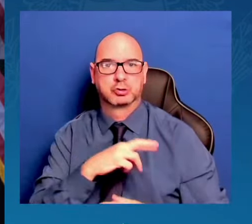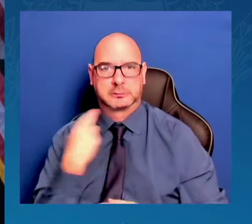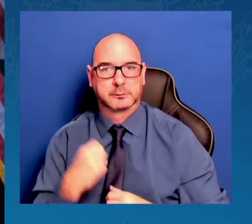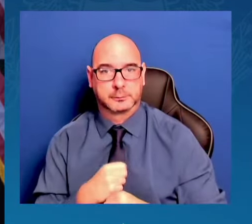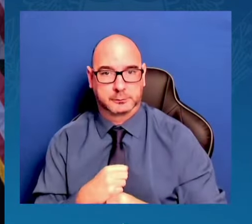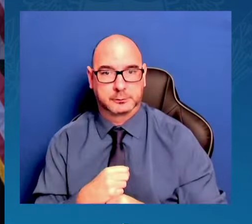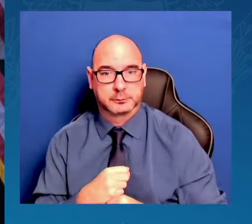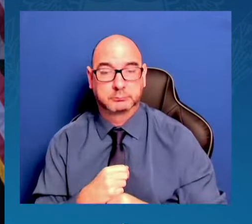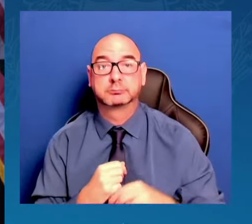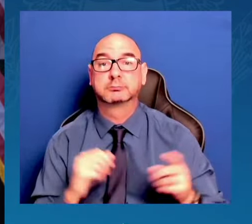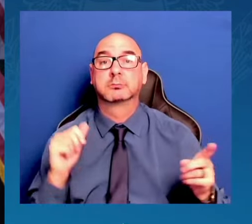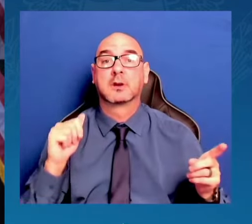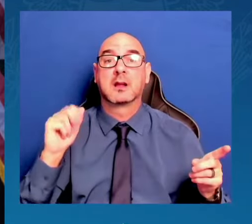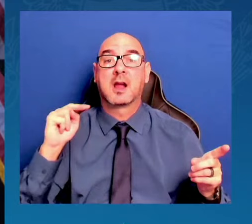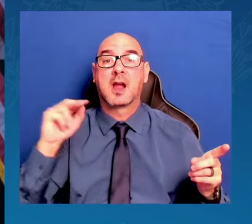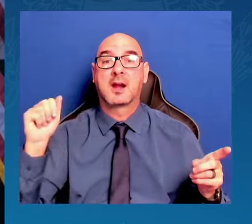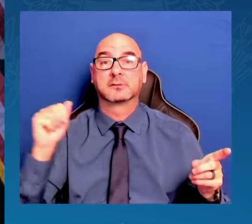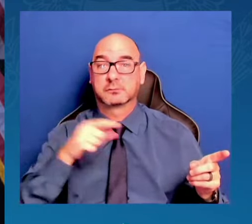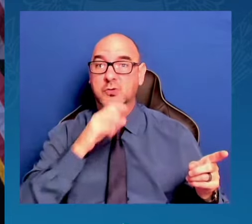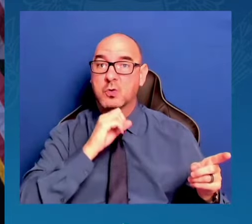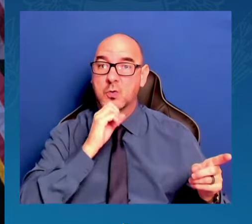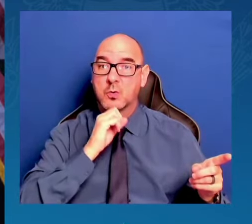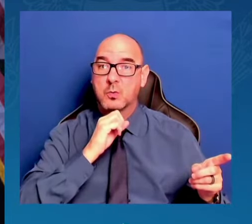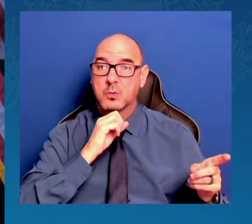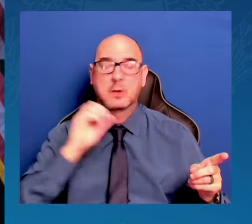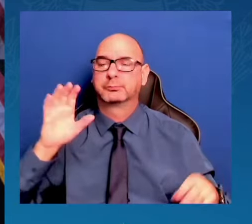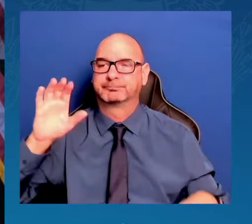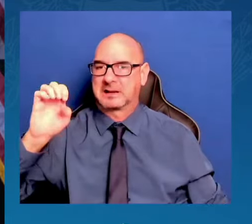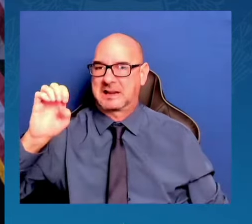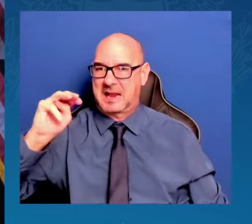So Emma manages her chronic arthritis with medication